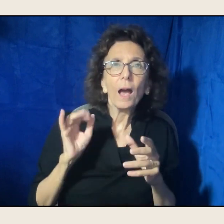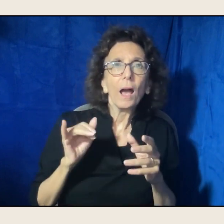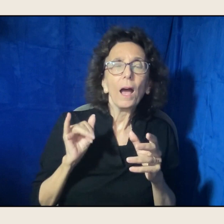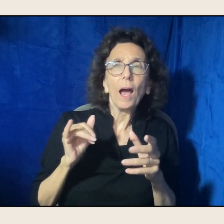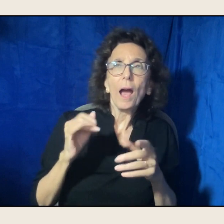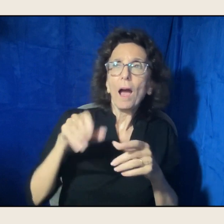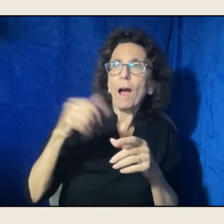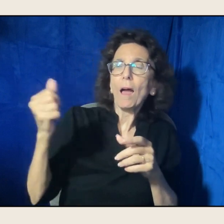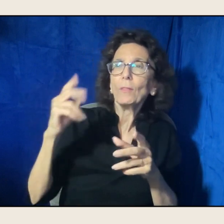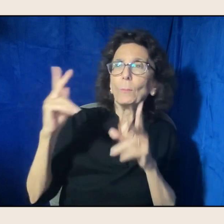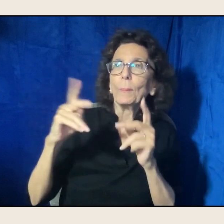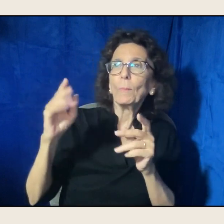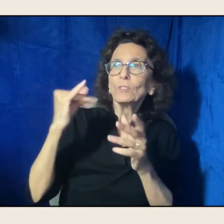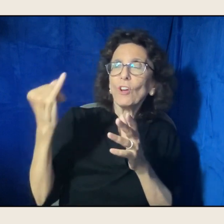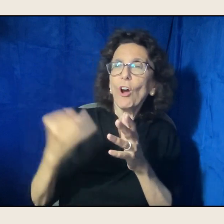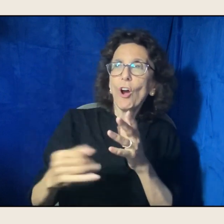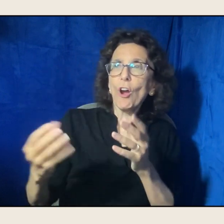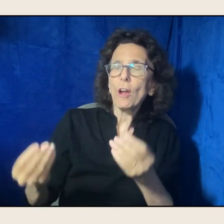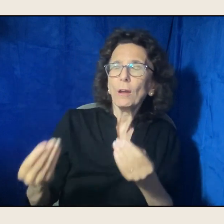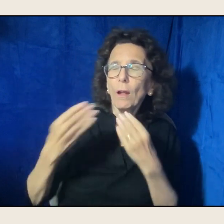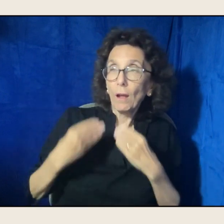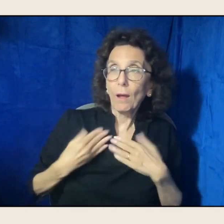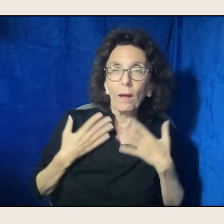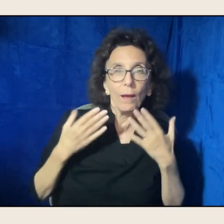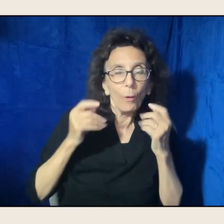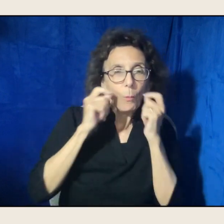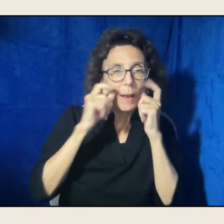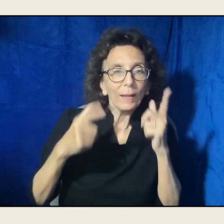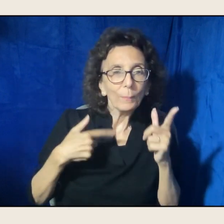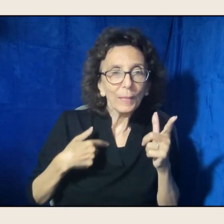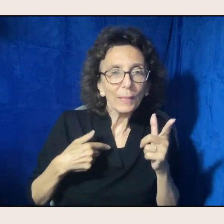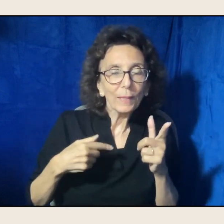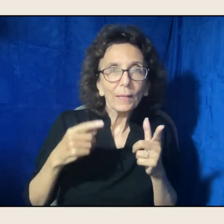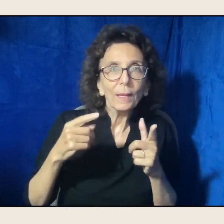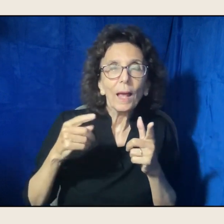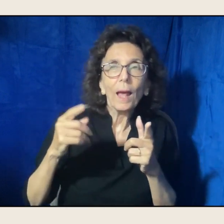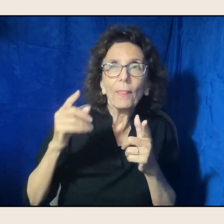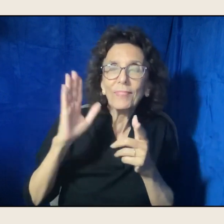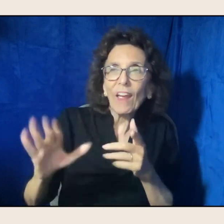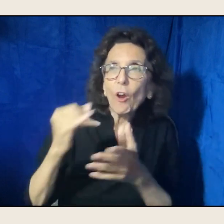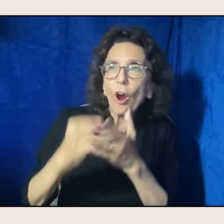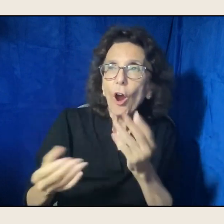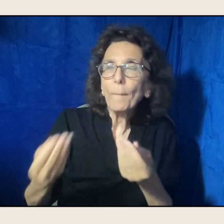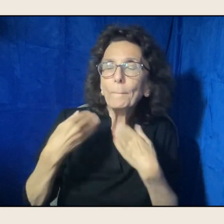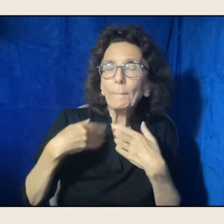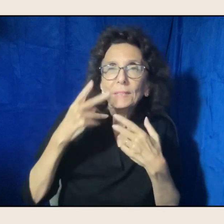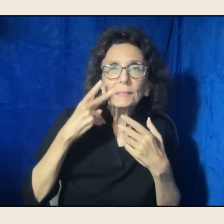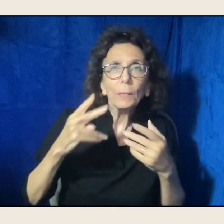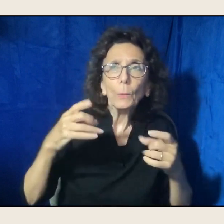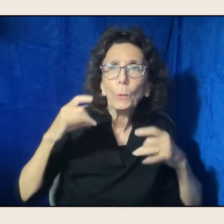via the Climate Museum to the urgency of the climate crisis, I felt that I really needed